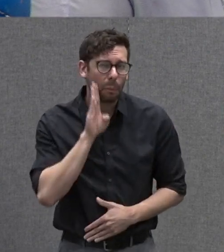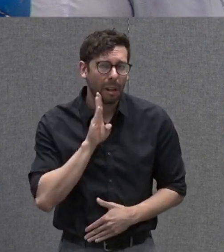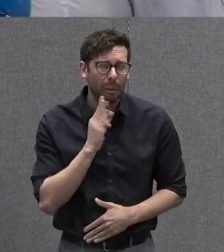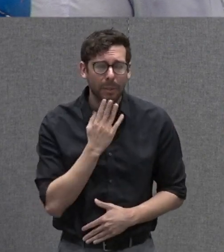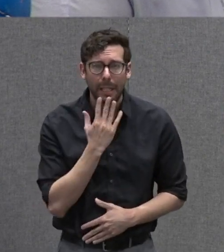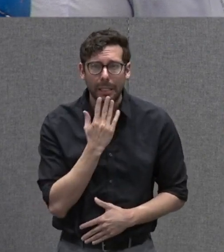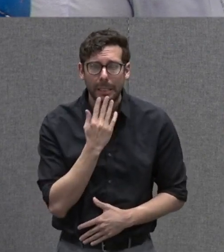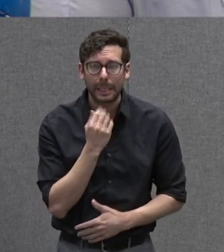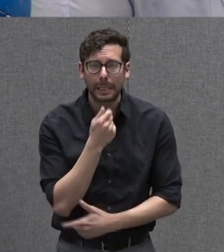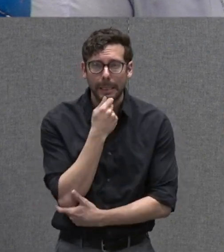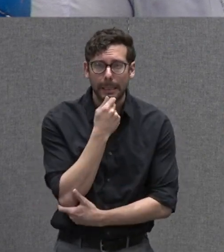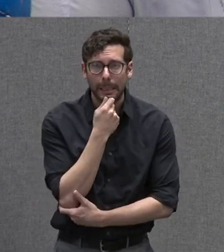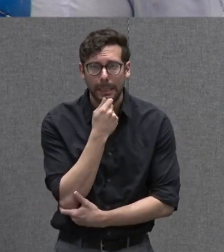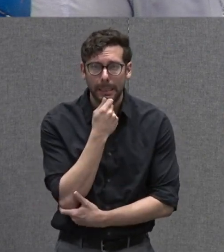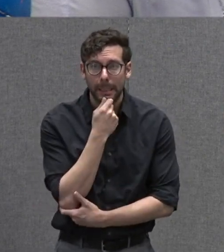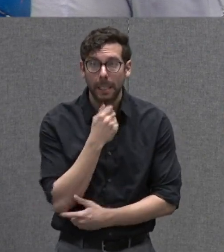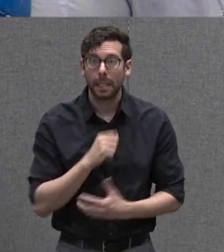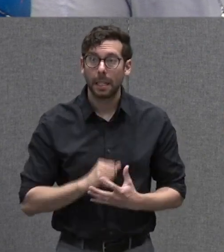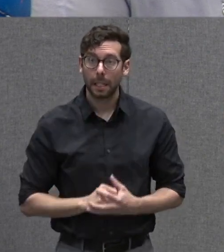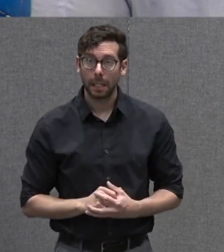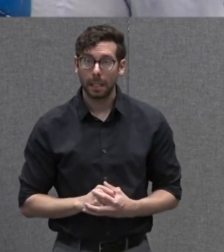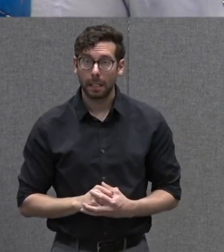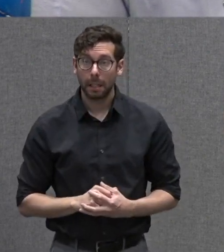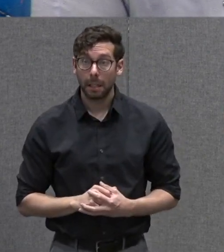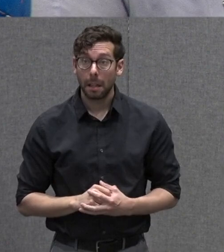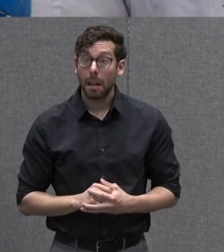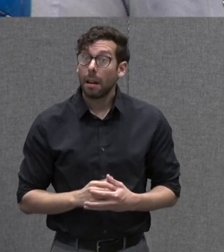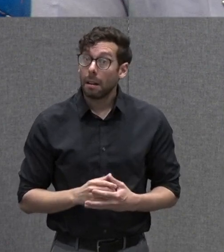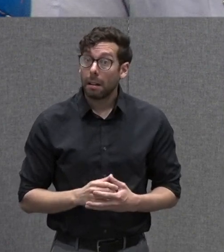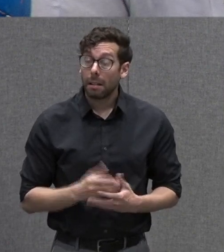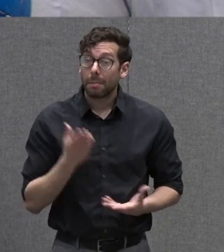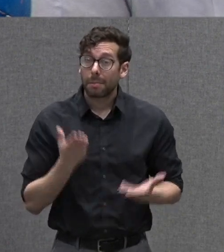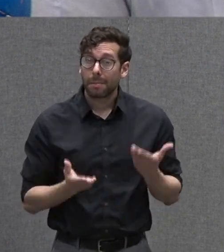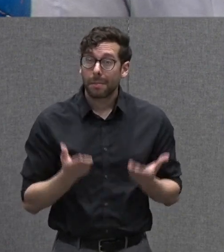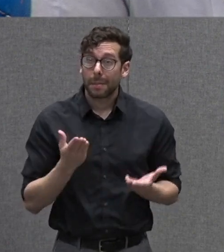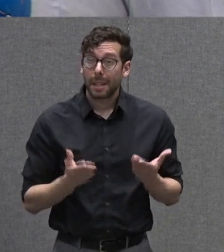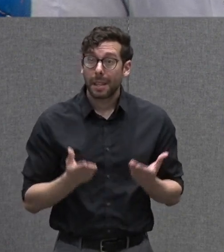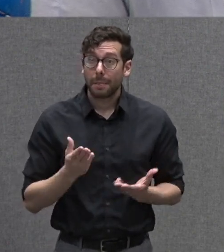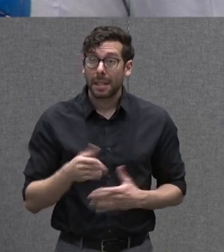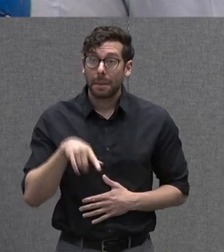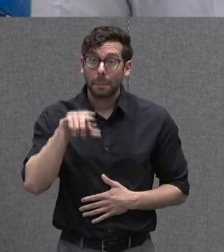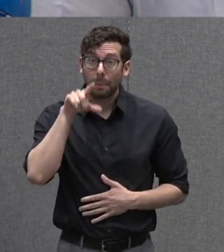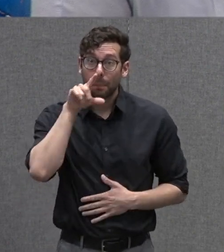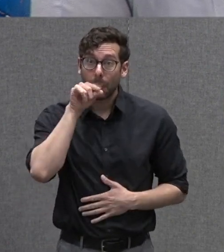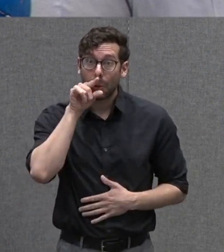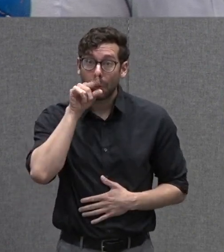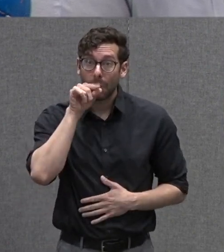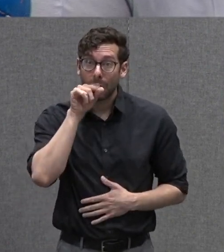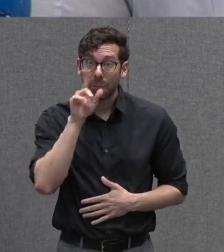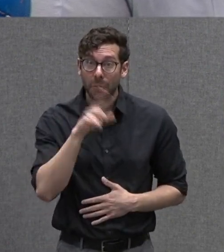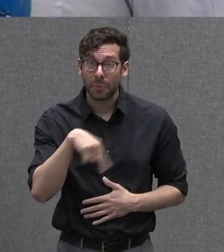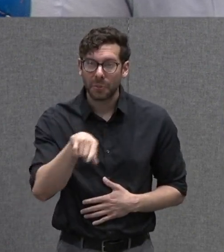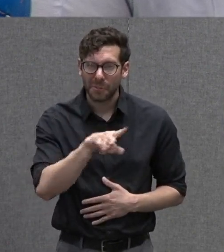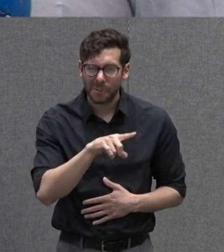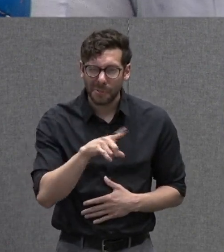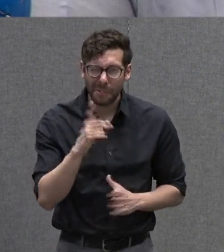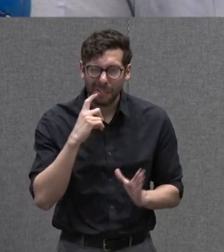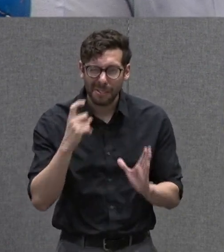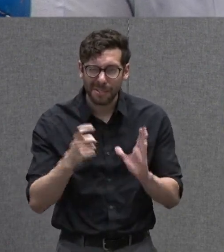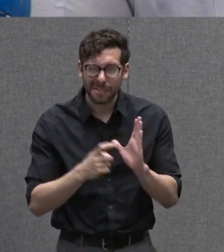And if maybe it was the birds, have you noticed more birds coming out now that it's spring?